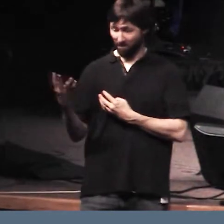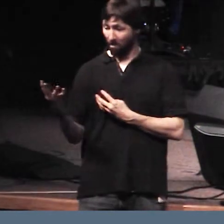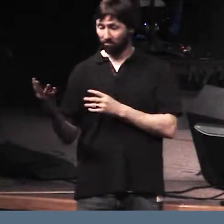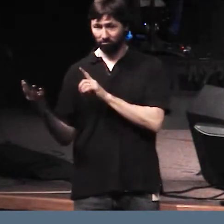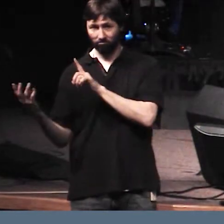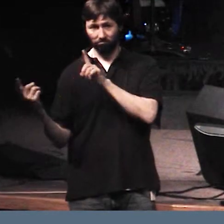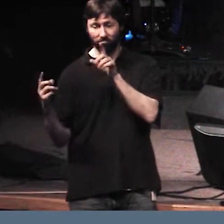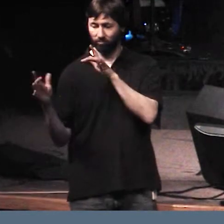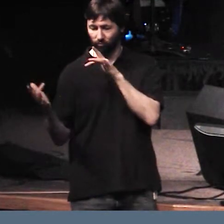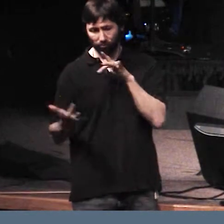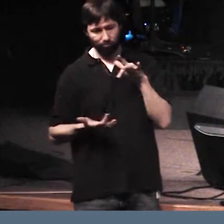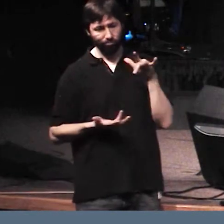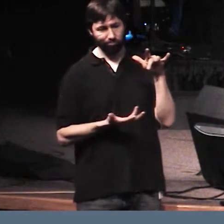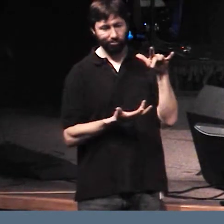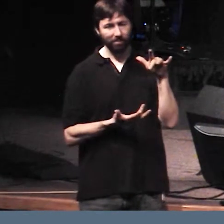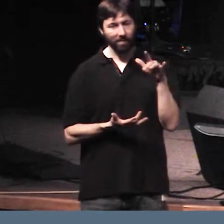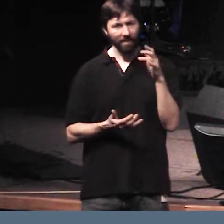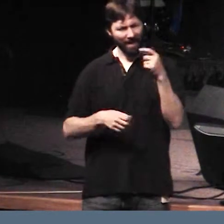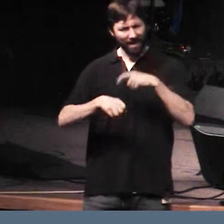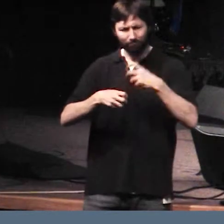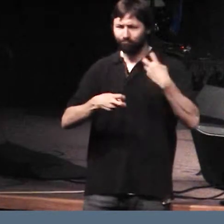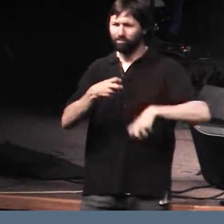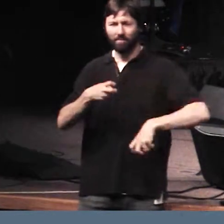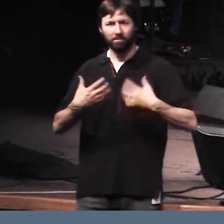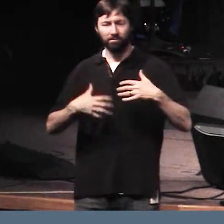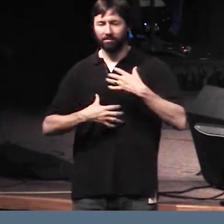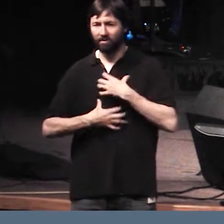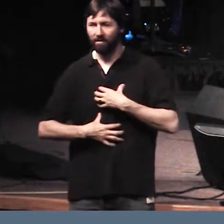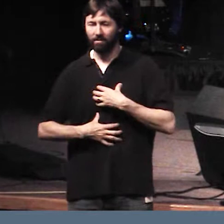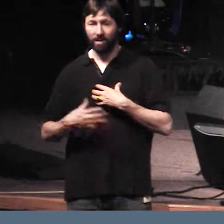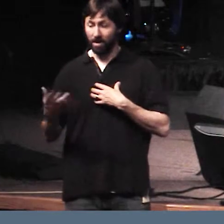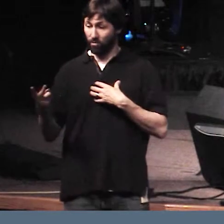it was a tough time it was a time when there was an extreme famine I've got to tell you Mahlon and Kilion